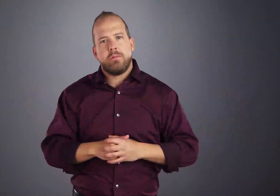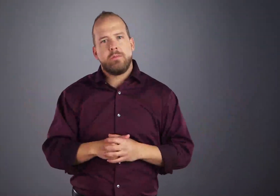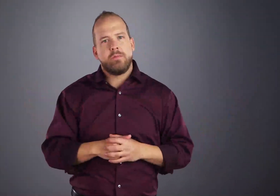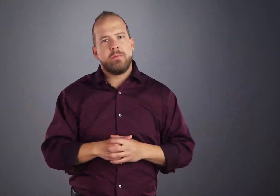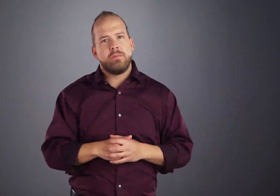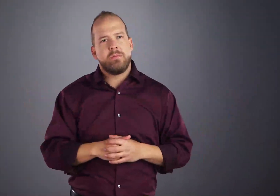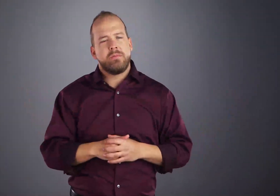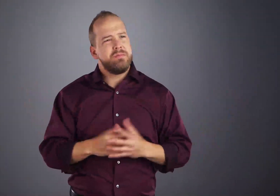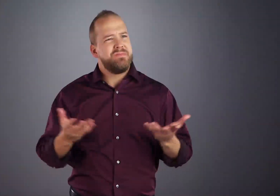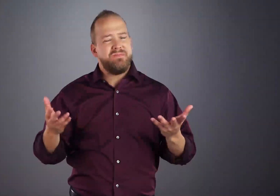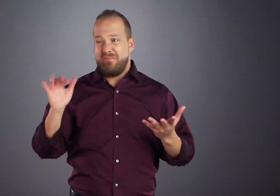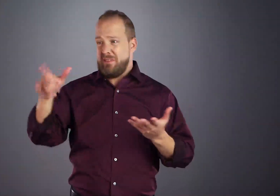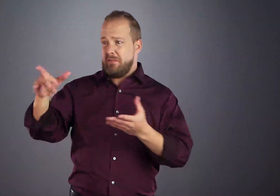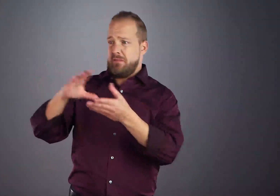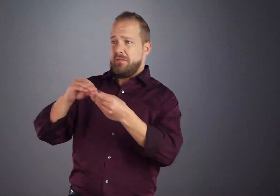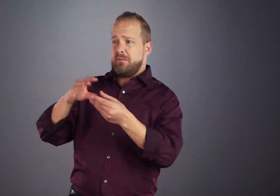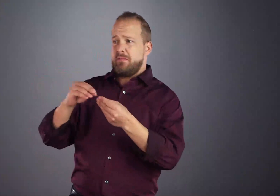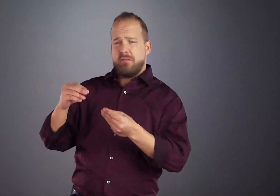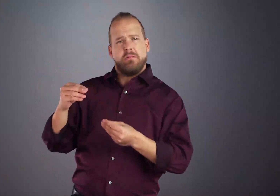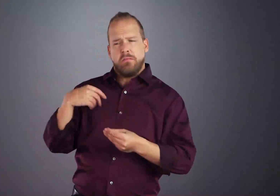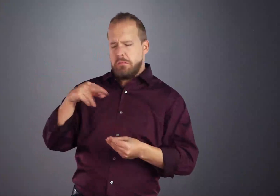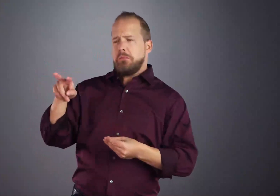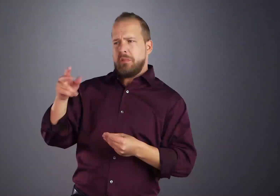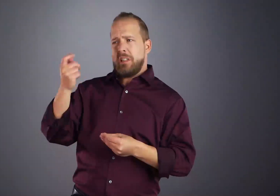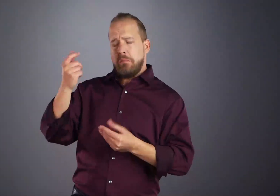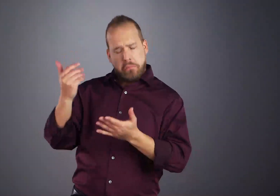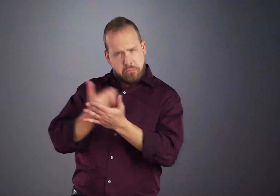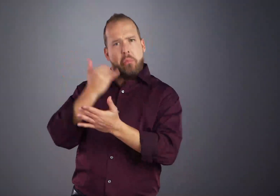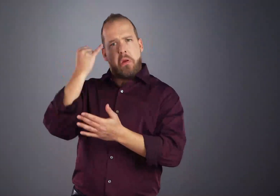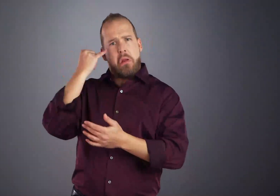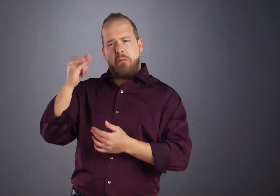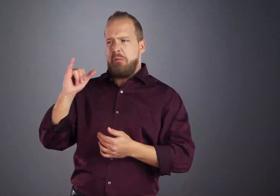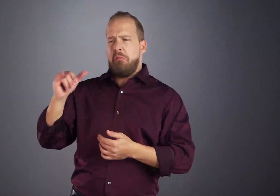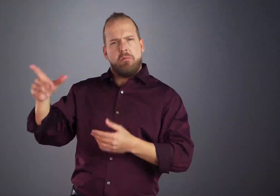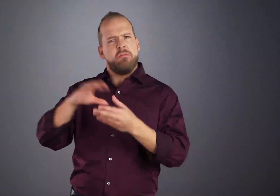My friend suggested what then seemed a novel idea.